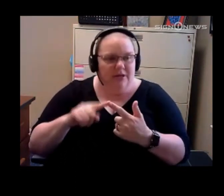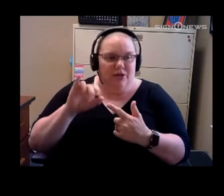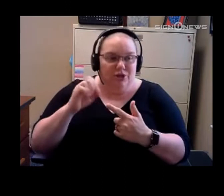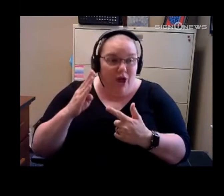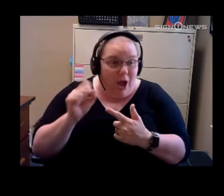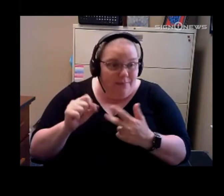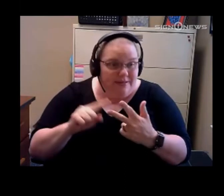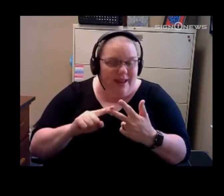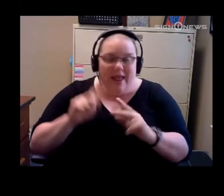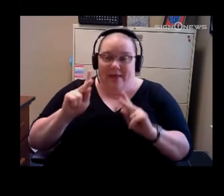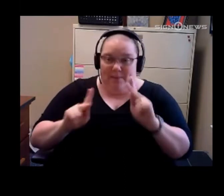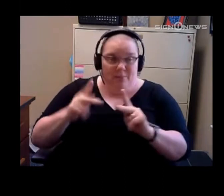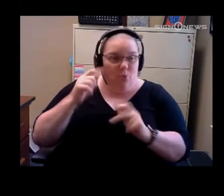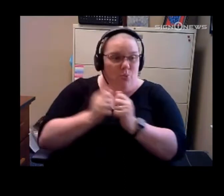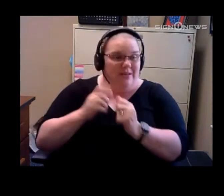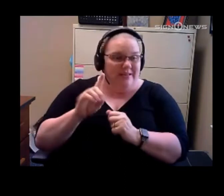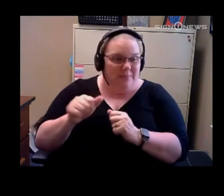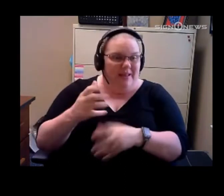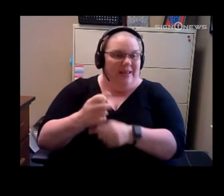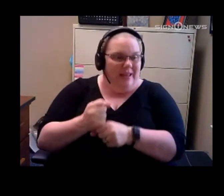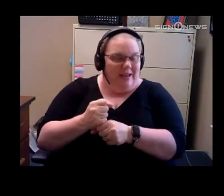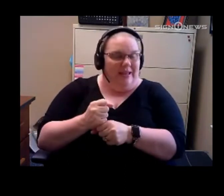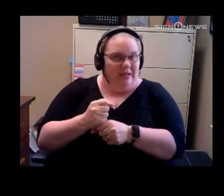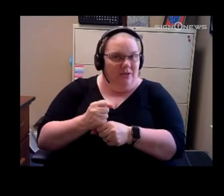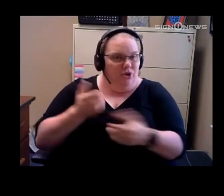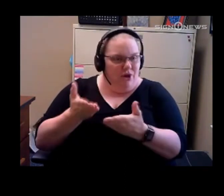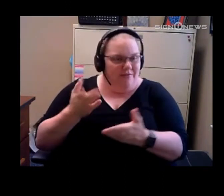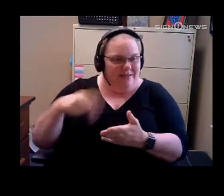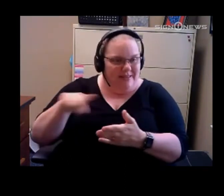the services they need well that gets you closer to your hopes and dreams so